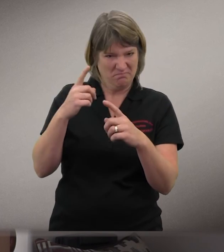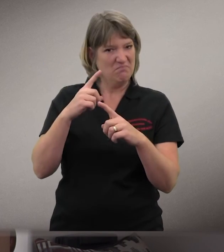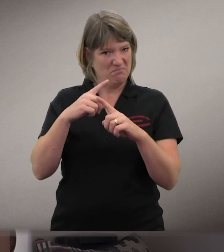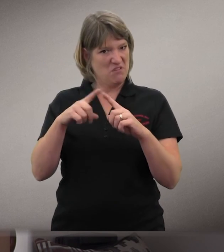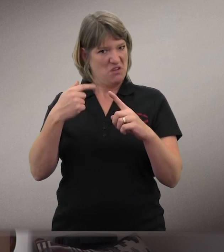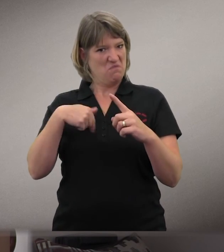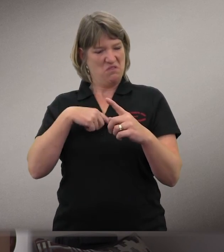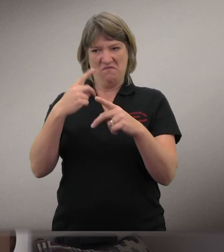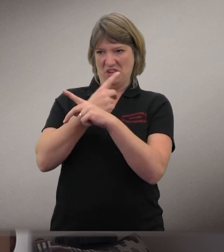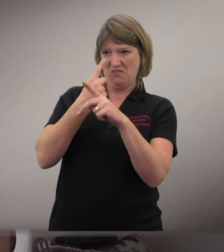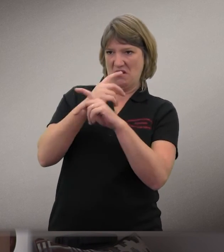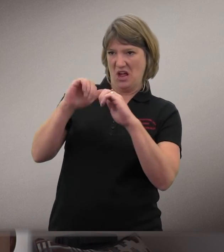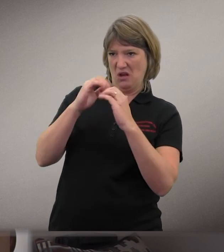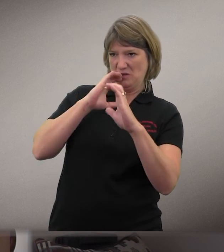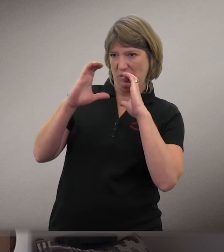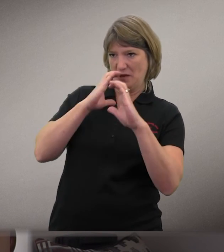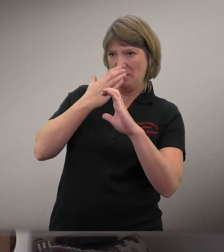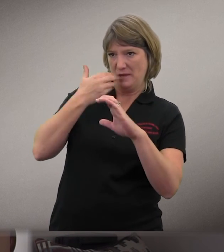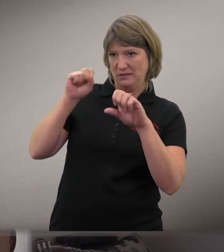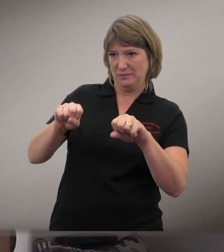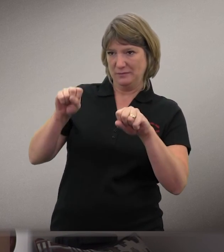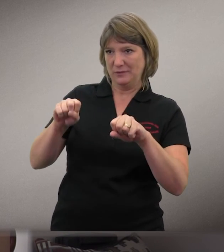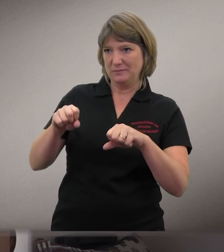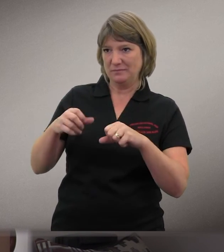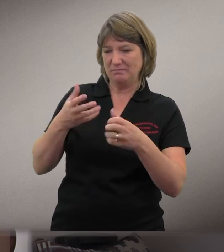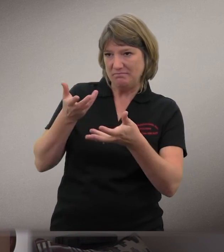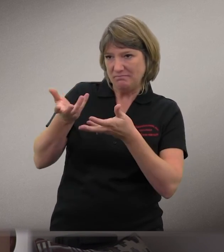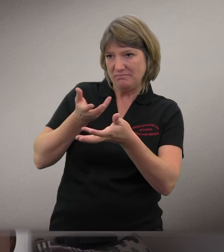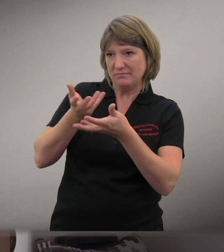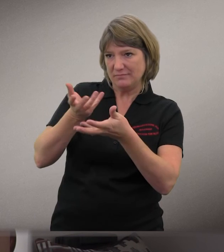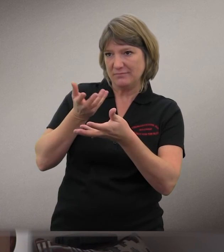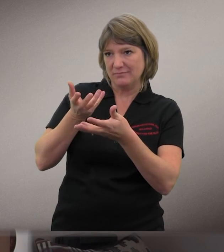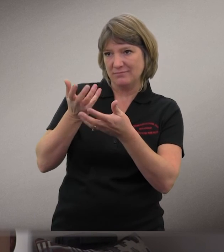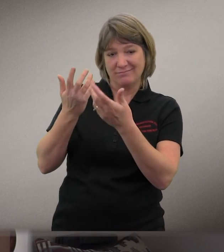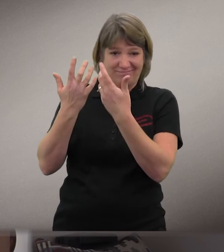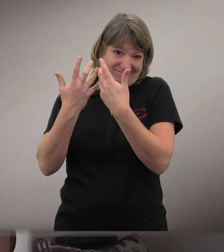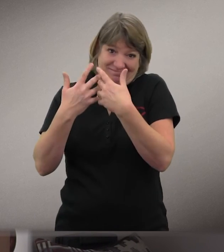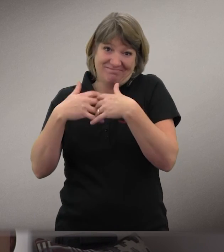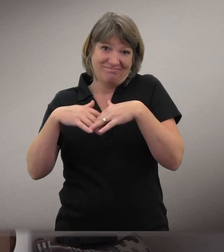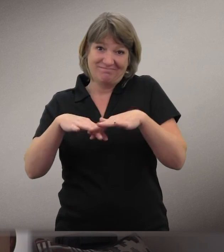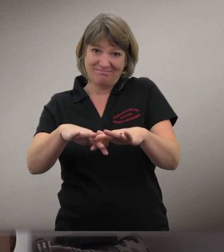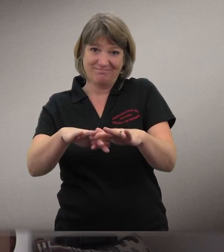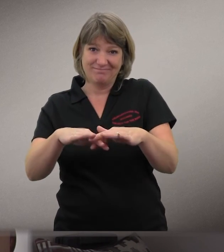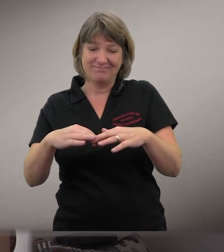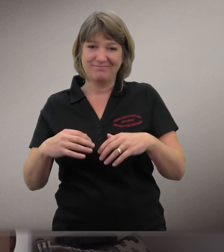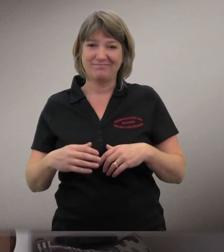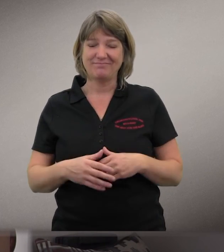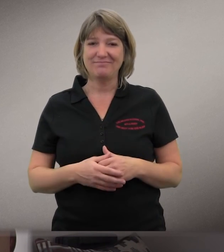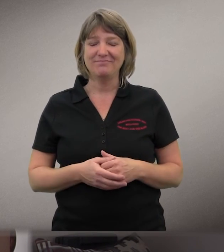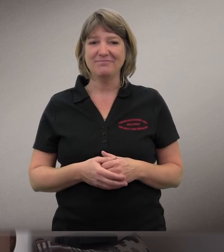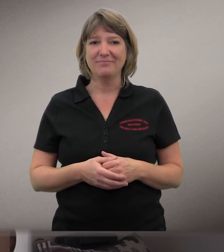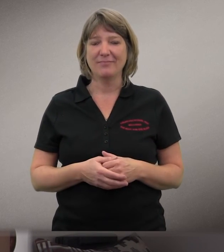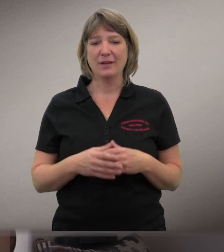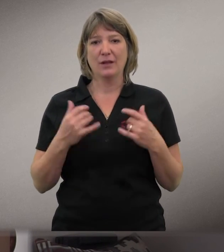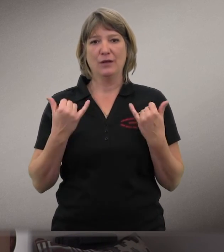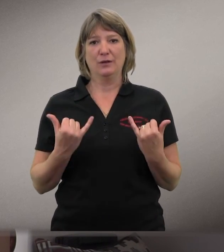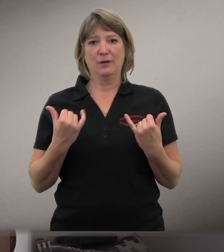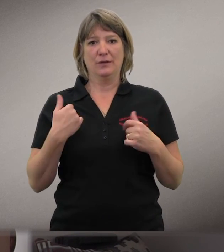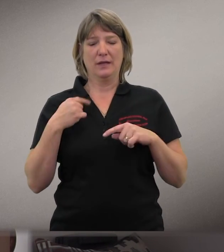But we always find a way to try to communicate the best that we can. It always seems to work out.